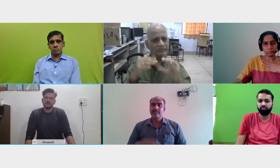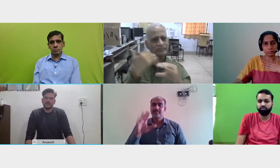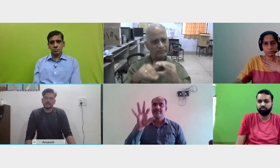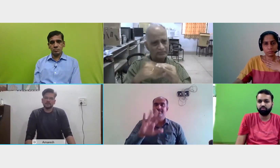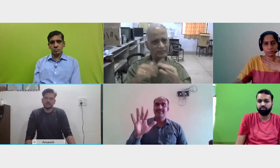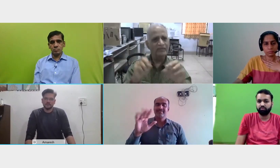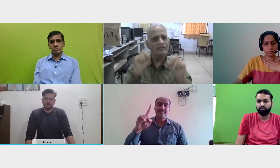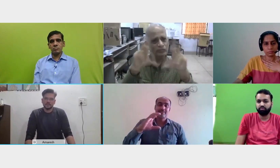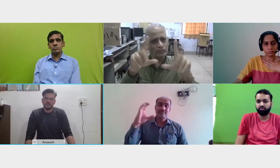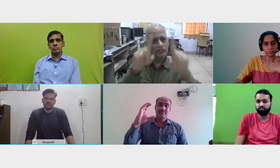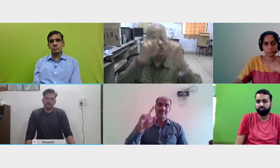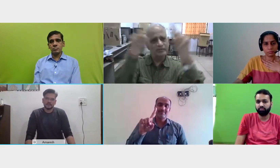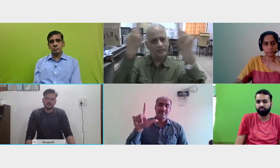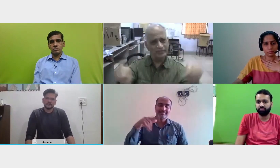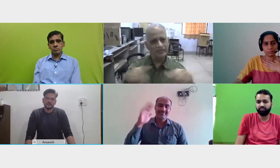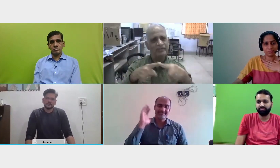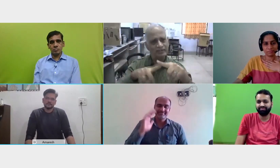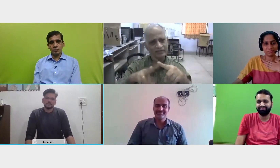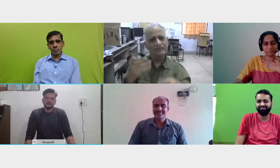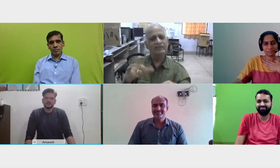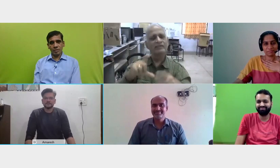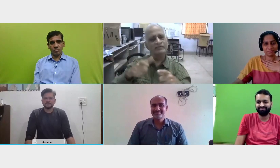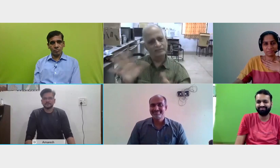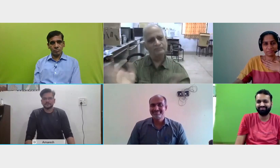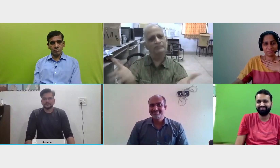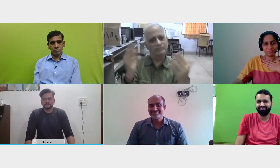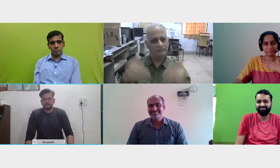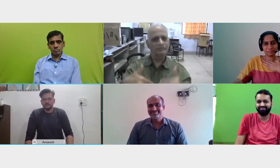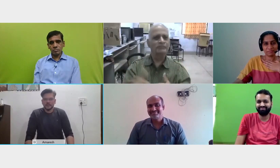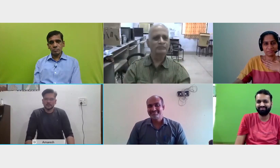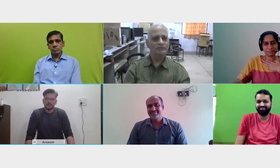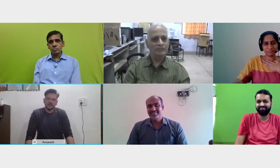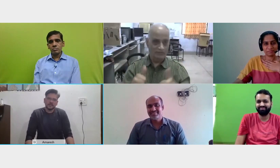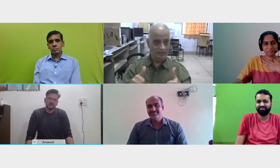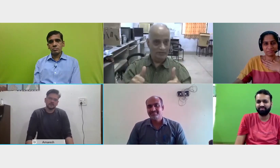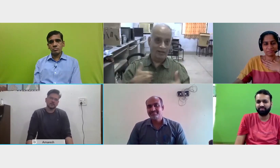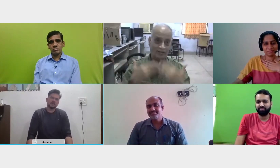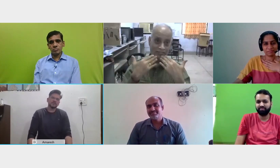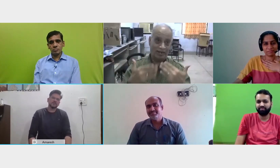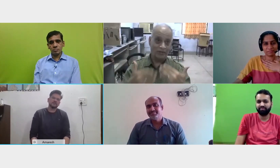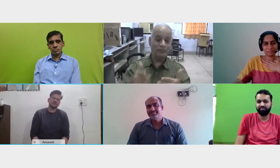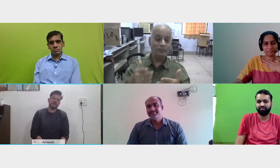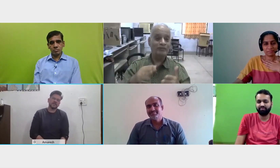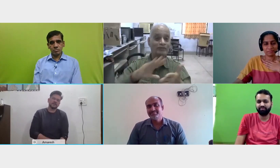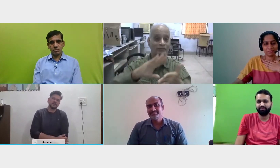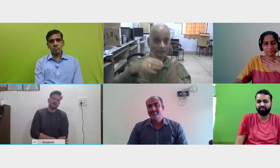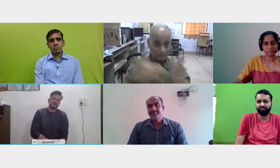fifty thousand sign language interpreters you know like nowadays we have the online